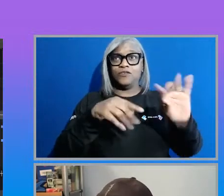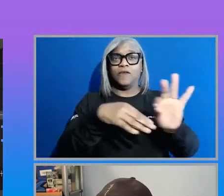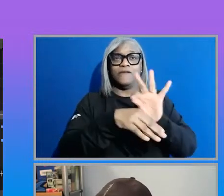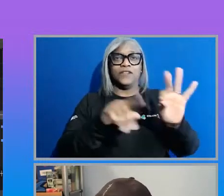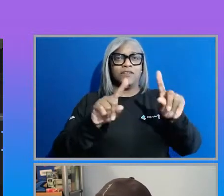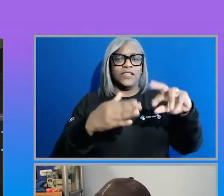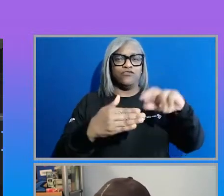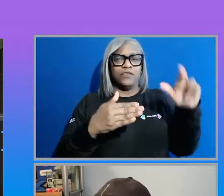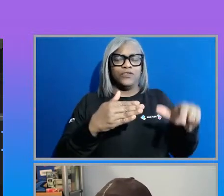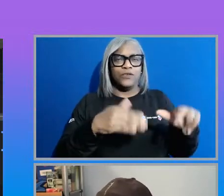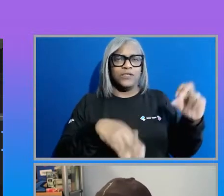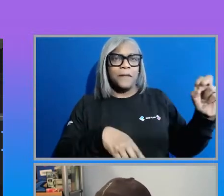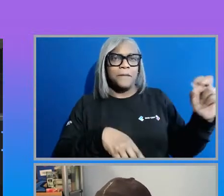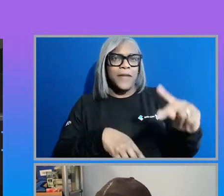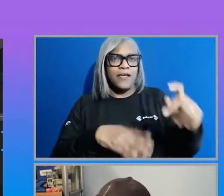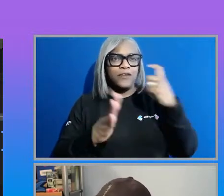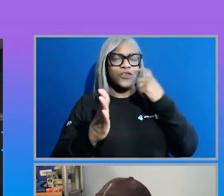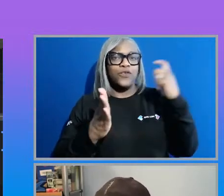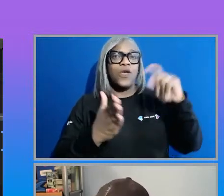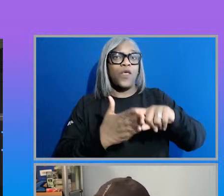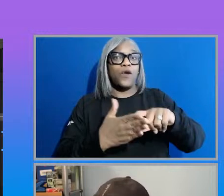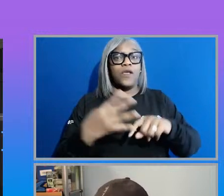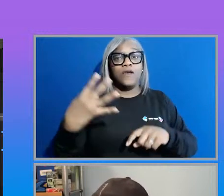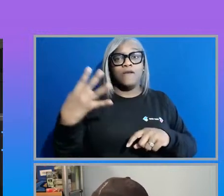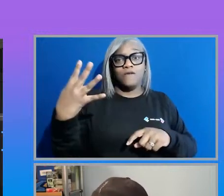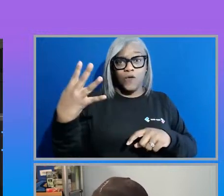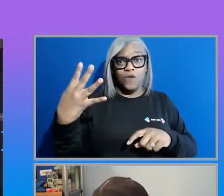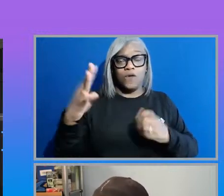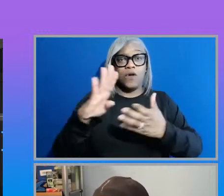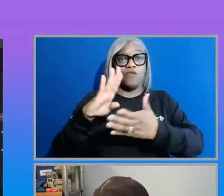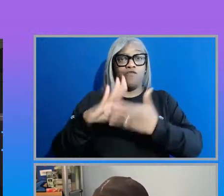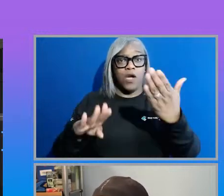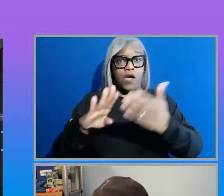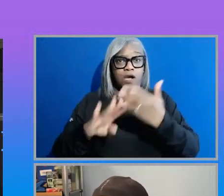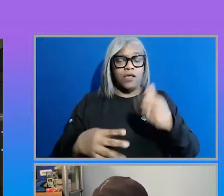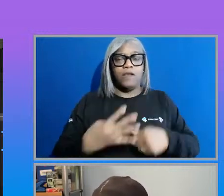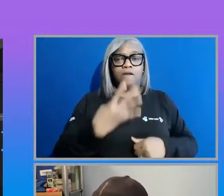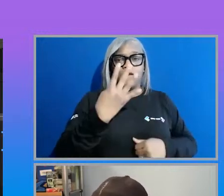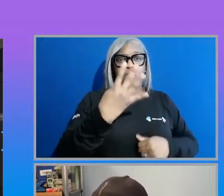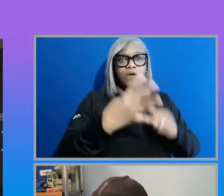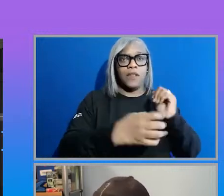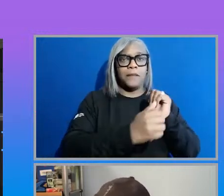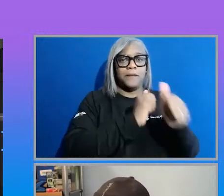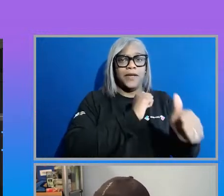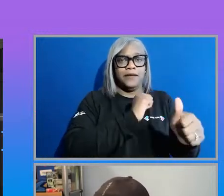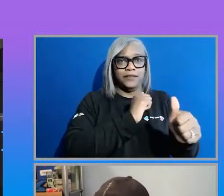back. And again you can see that four tests ran and four tests